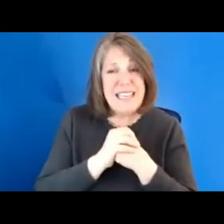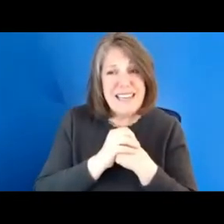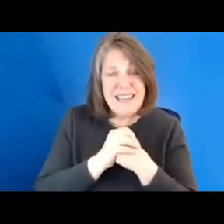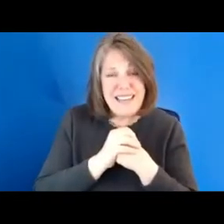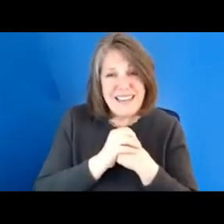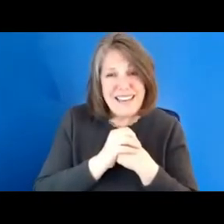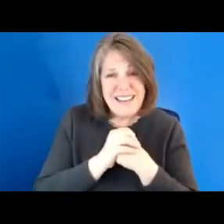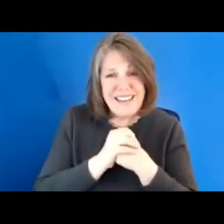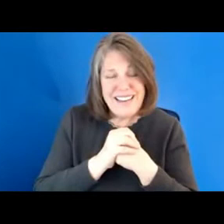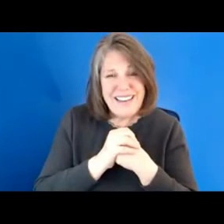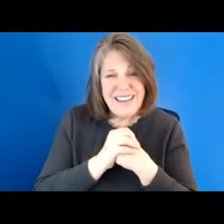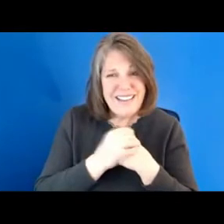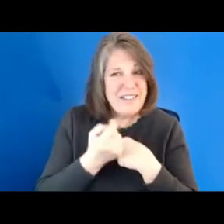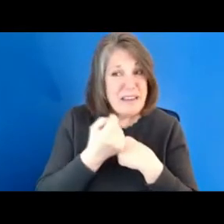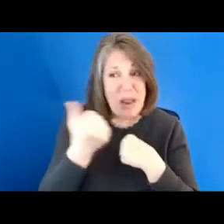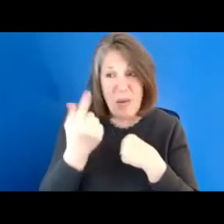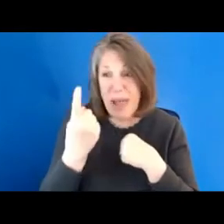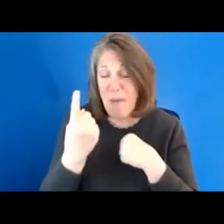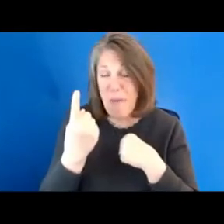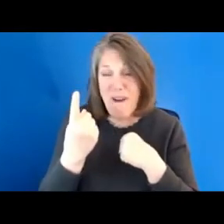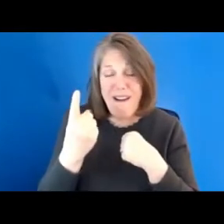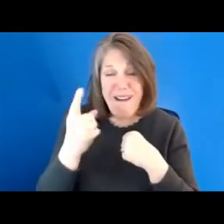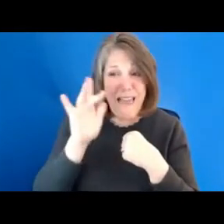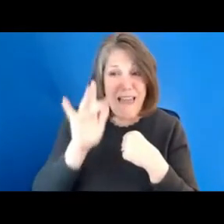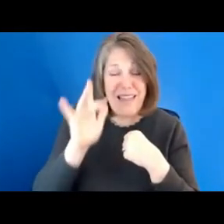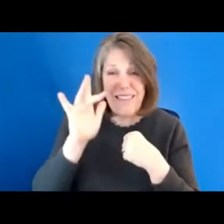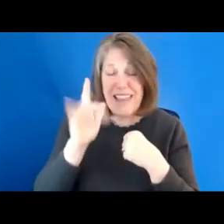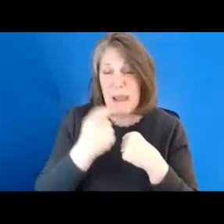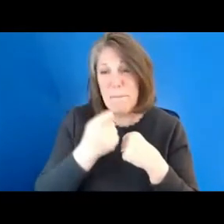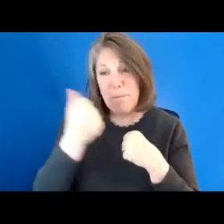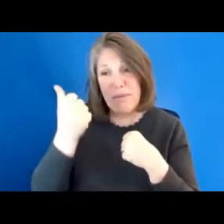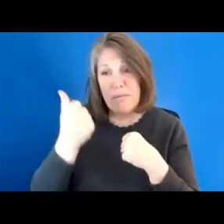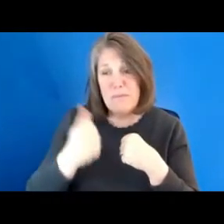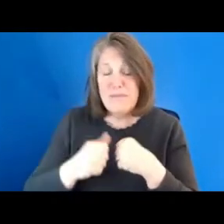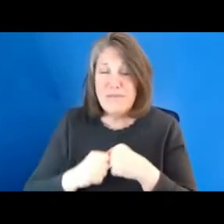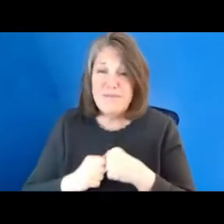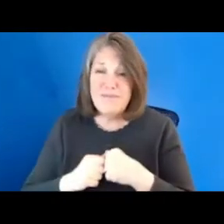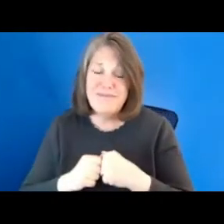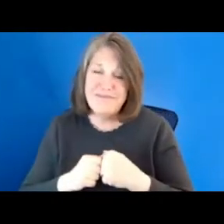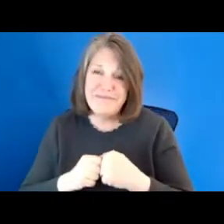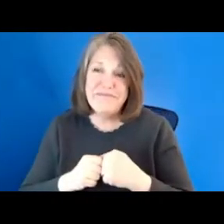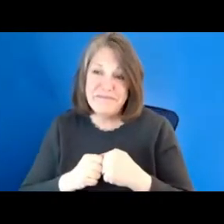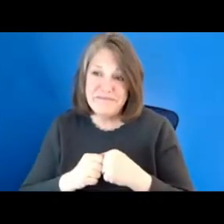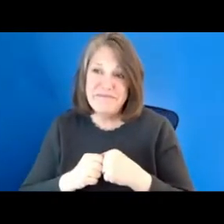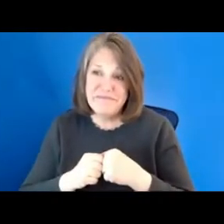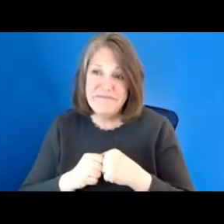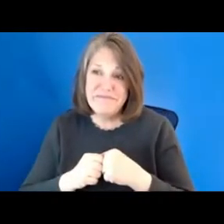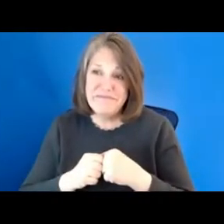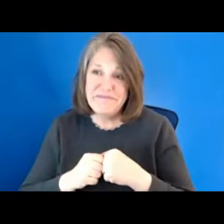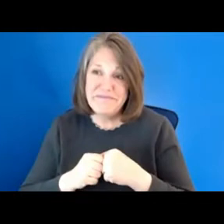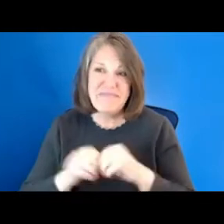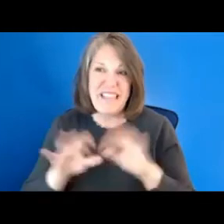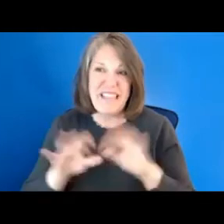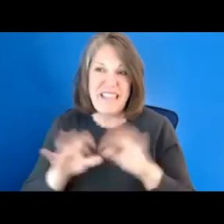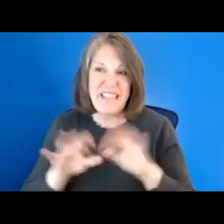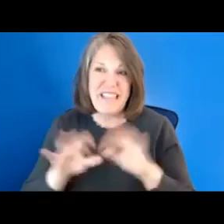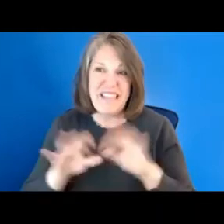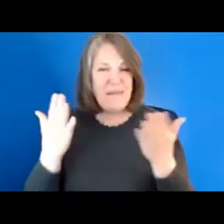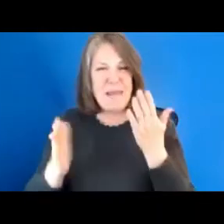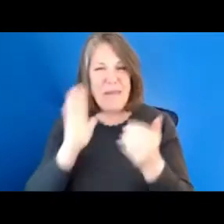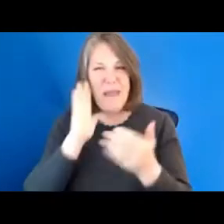take away one, just remove it and it's removed. Maybe I will stop there so we have plenty